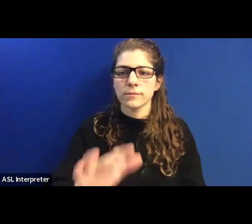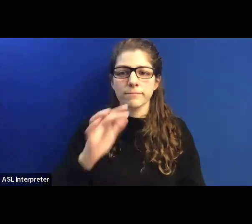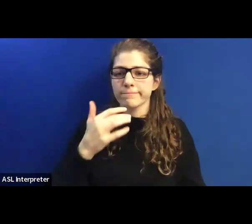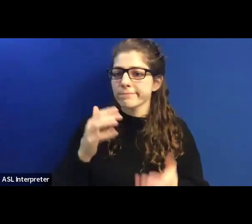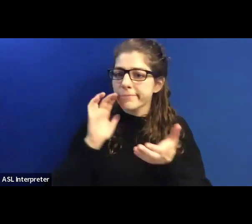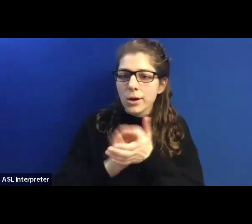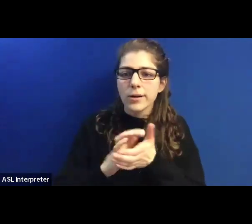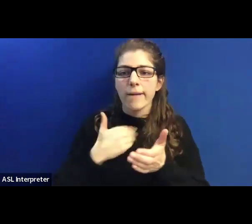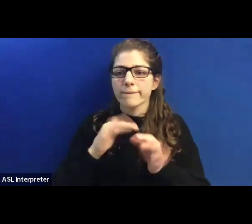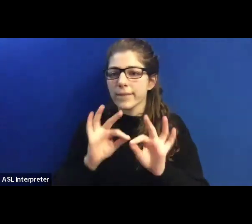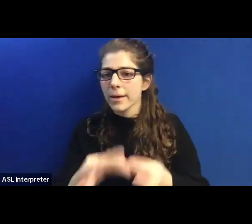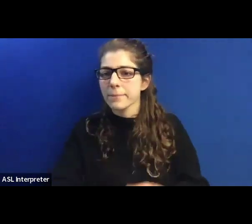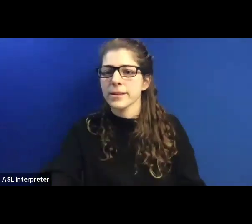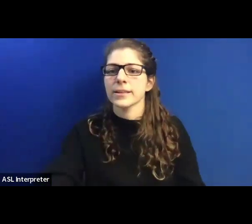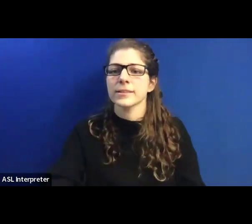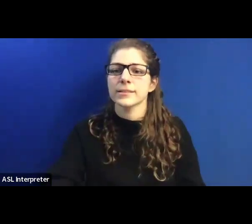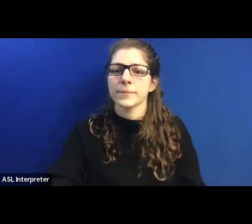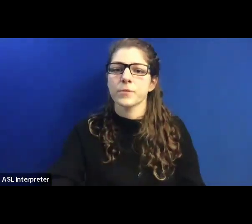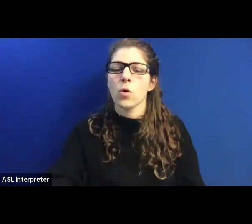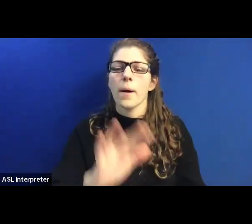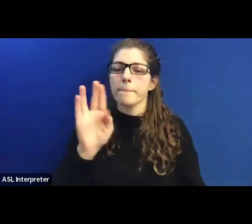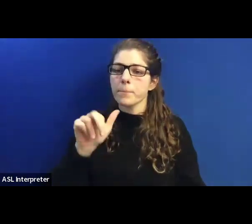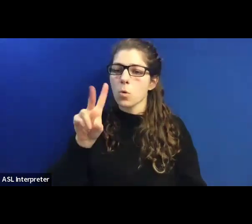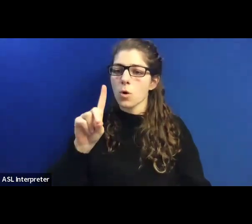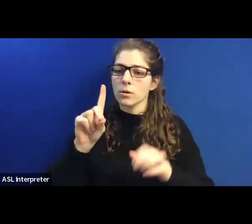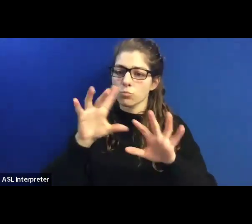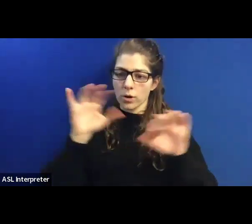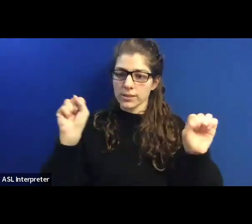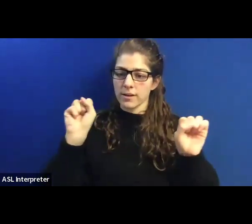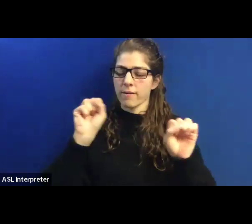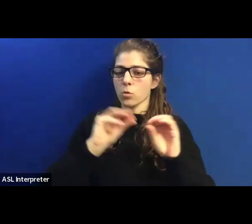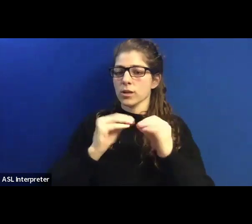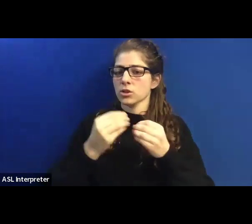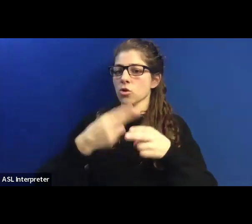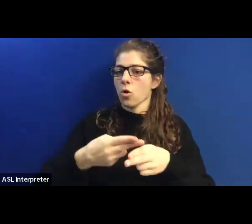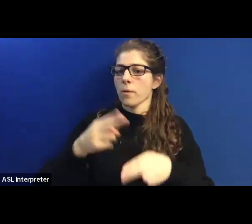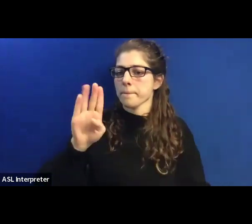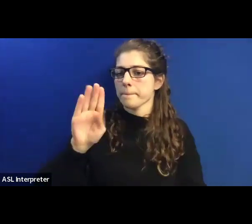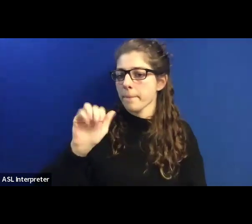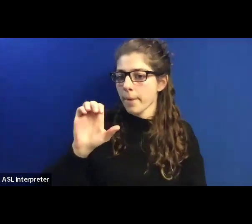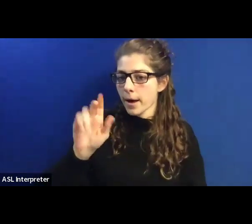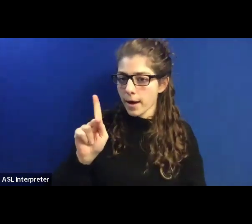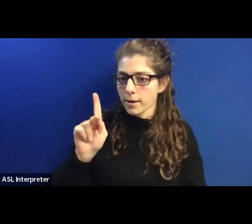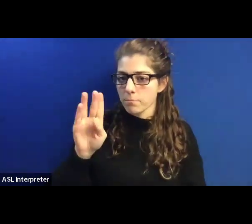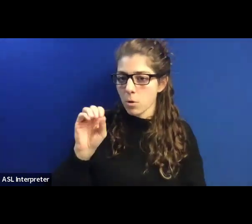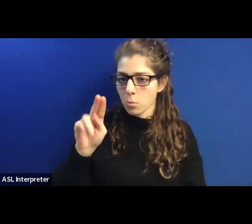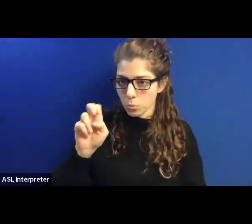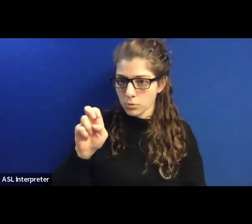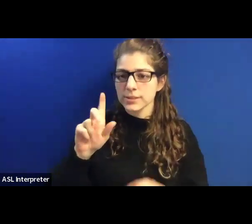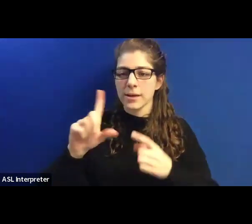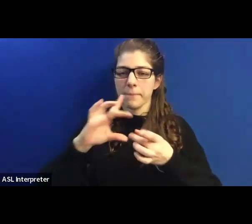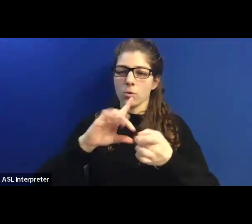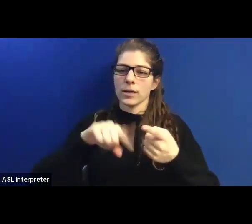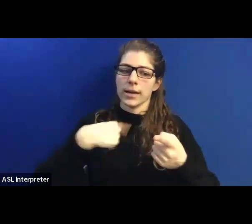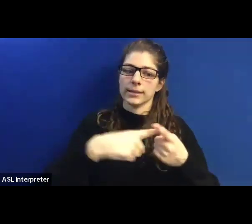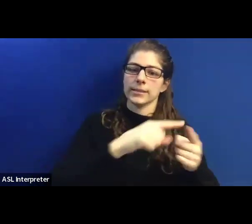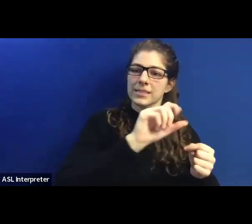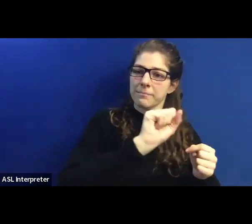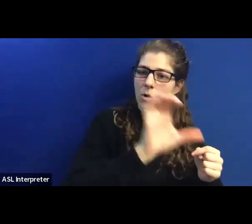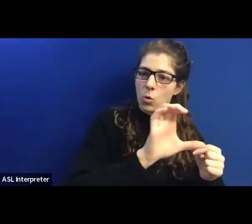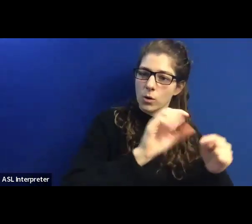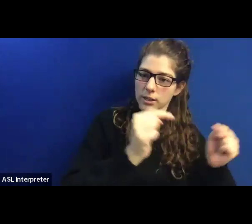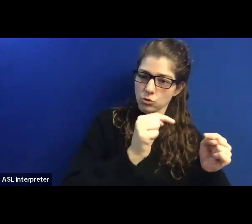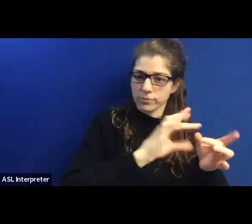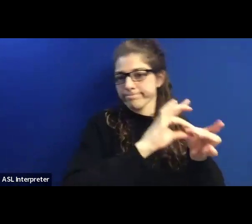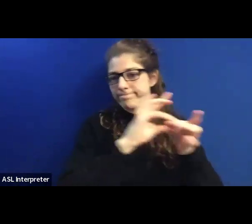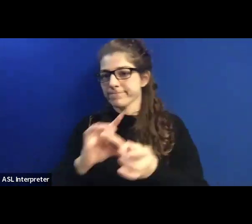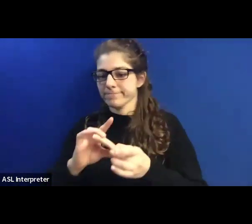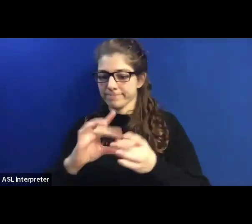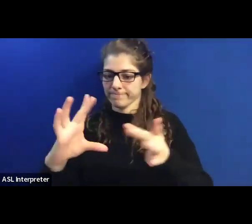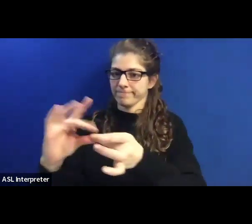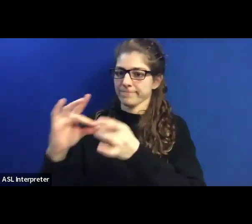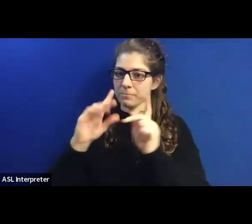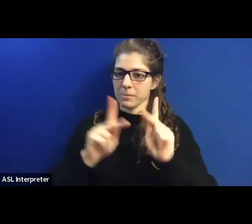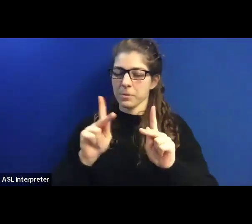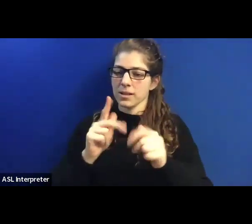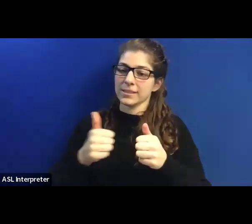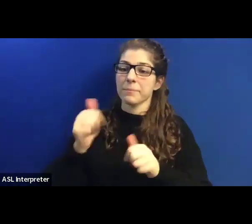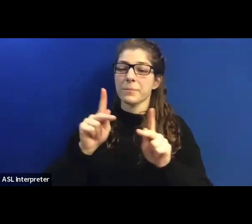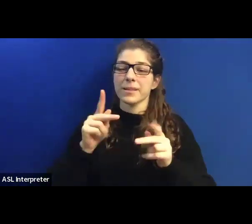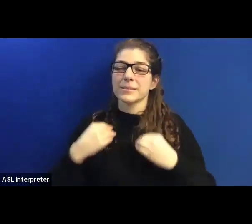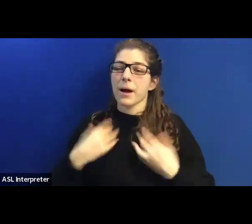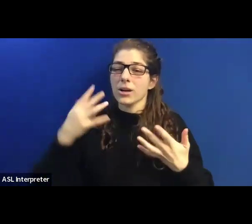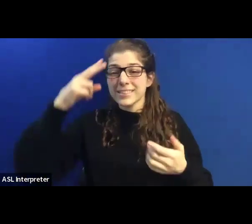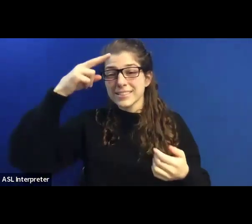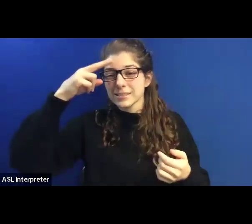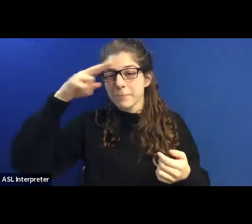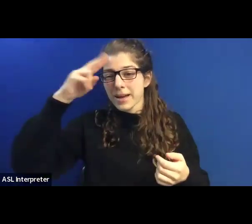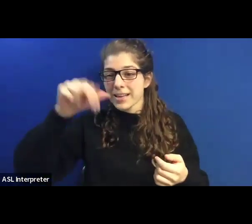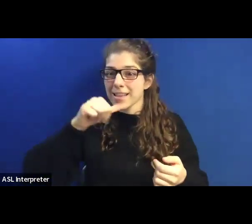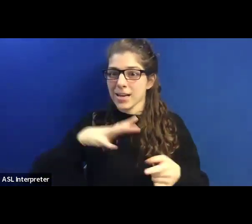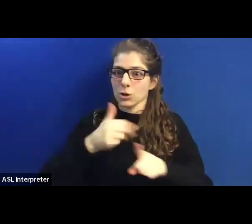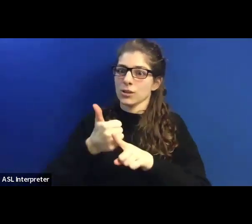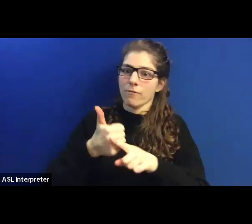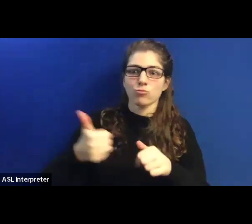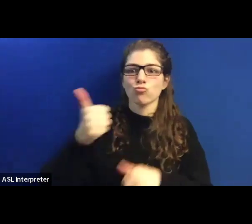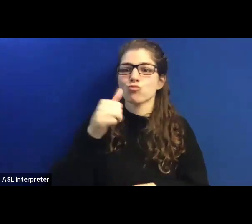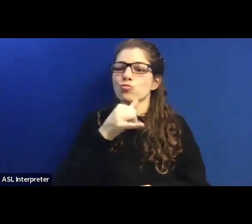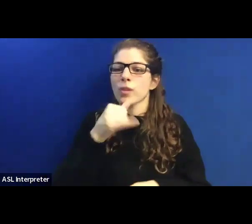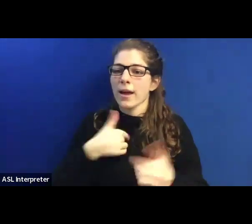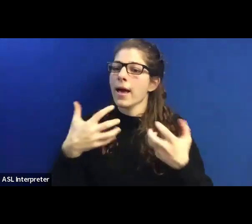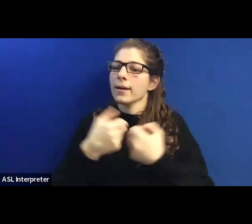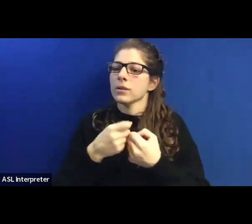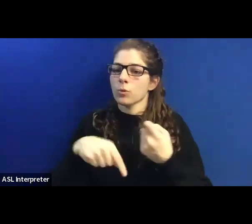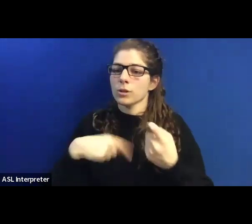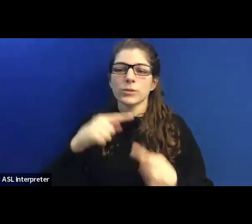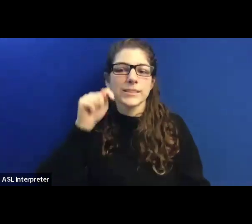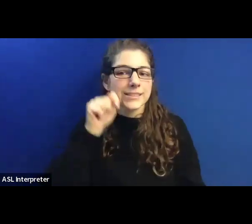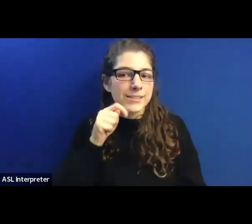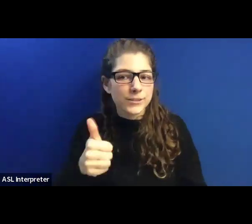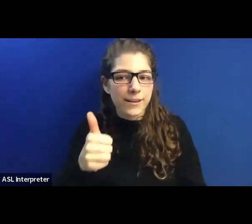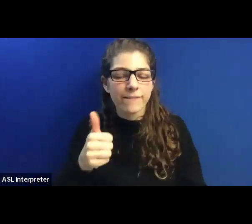So I'm board president of an organization called Back Bones. Which is all about connecting those with spinal cord injury. Its founder Rebecca Torres has been inspiring Hispanic lady who herself had an accident when she was a teenager and is a quadriplegic.